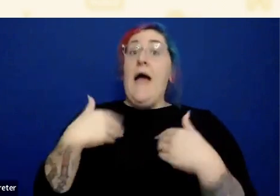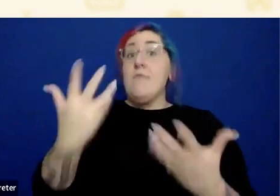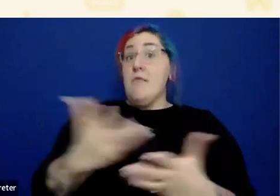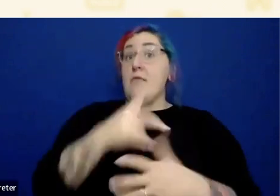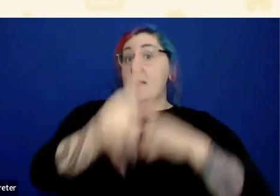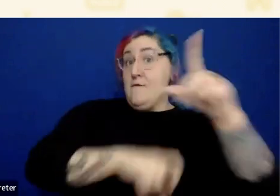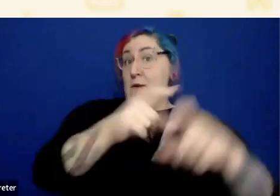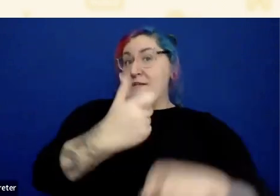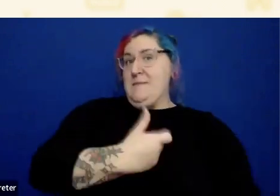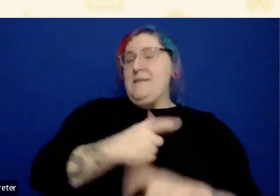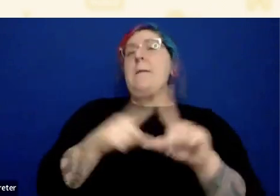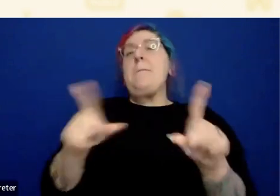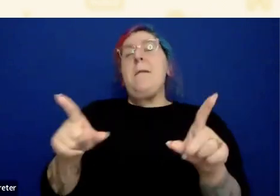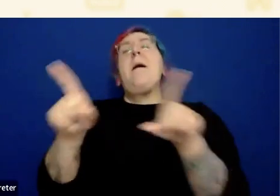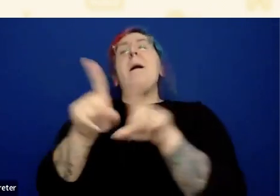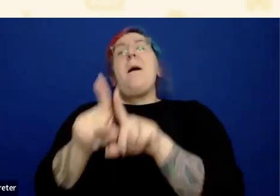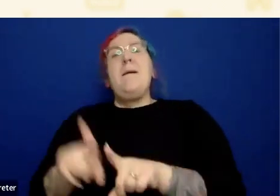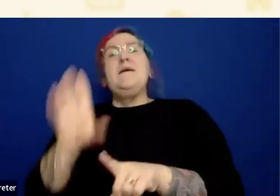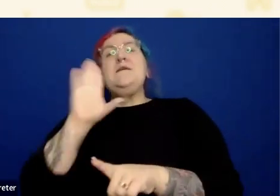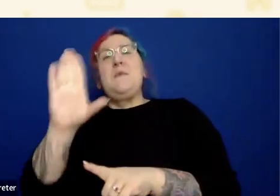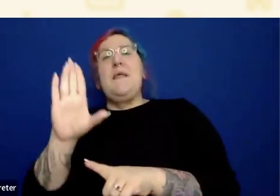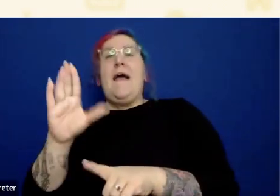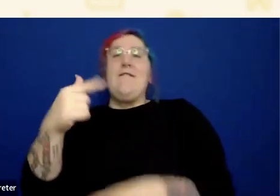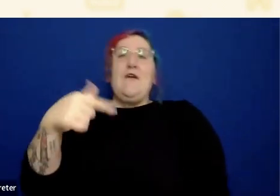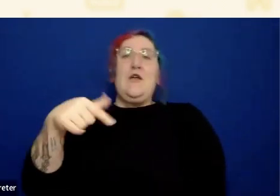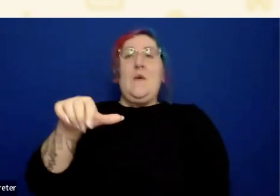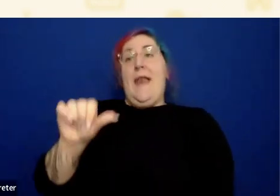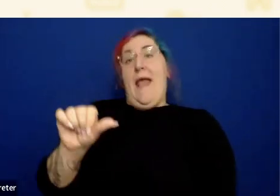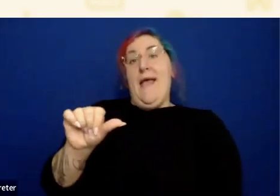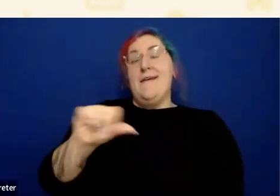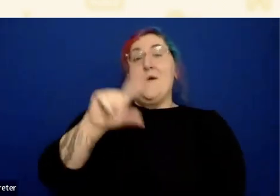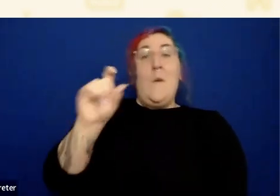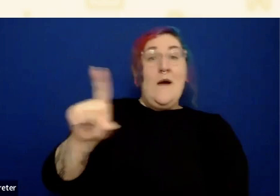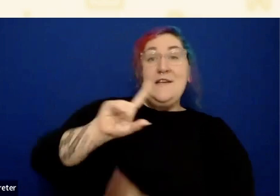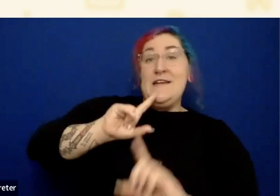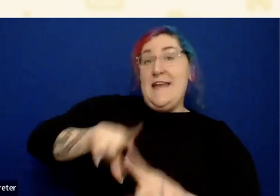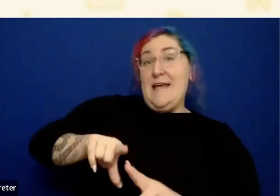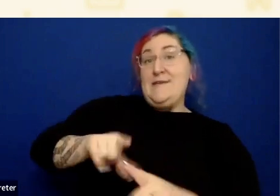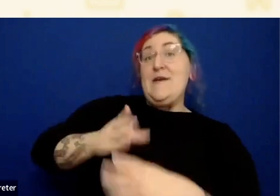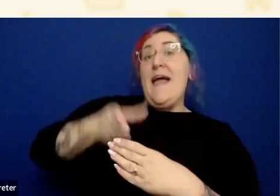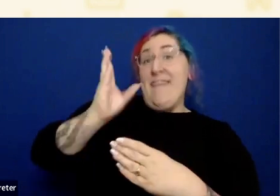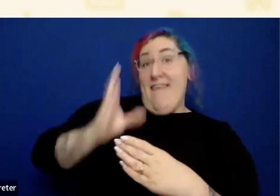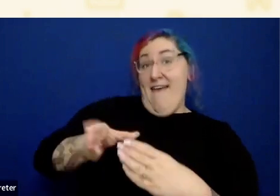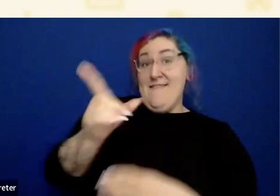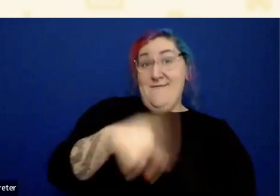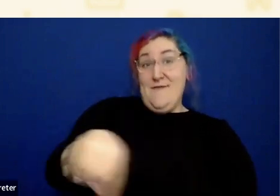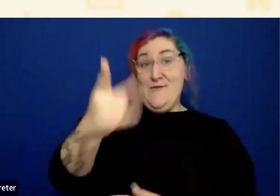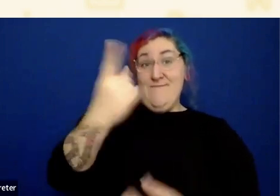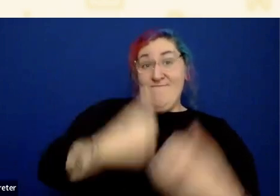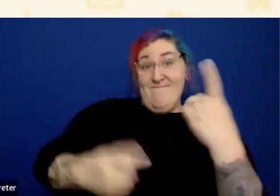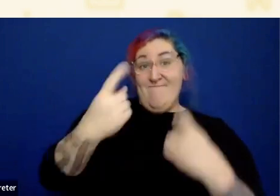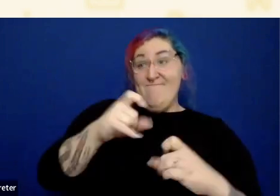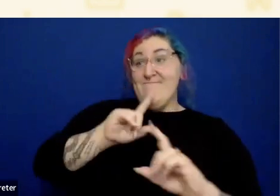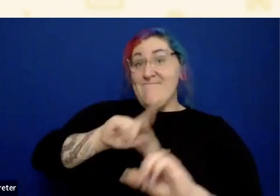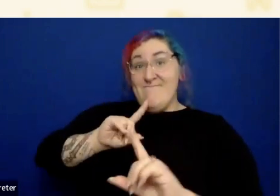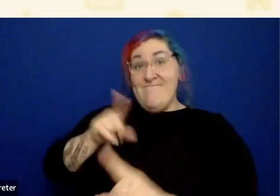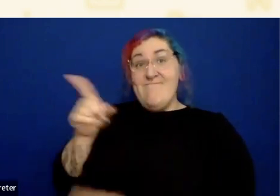So feel free to add your questions to the Q&A section in the Zoom chat, and we will answer those as best we can